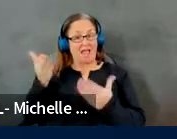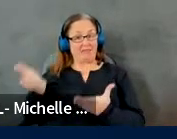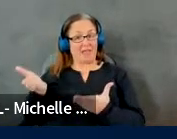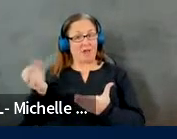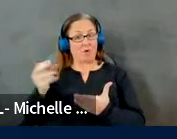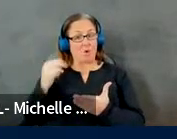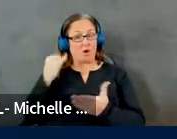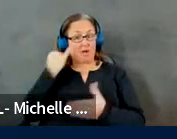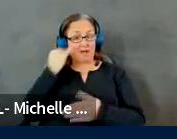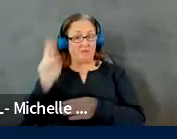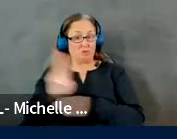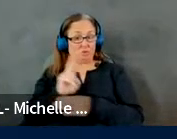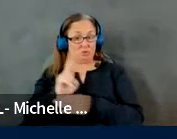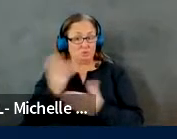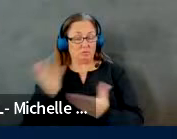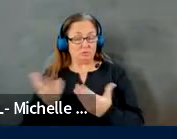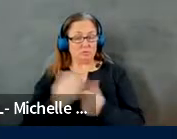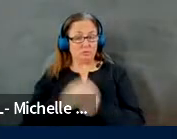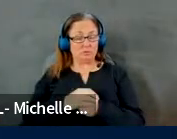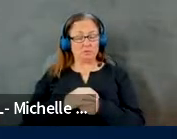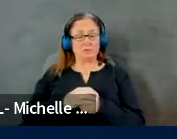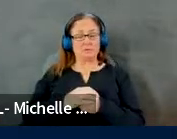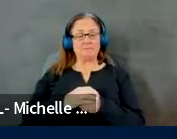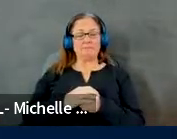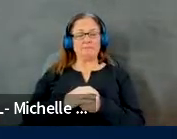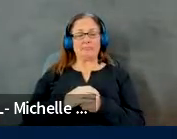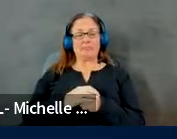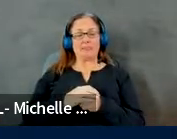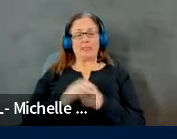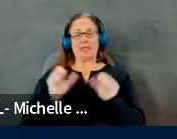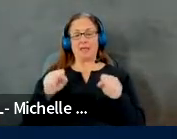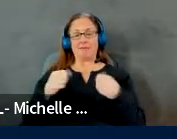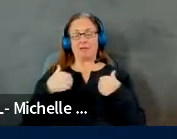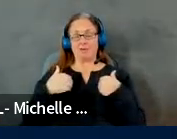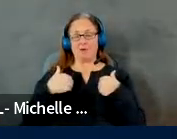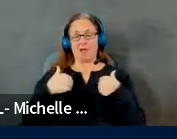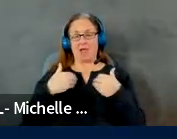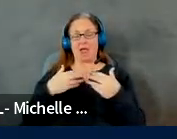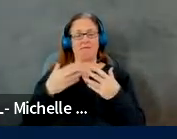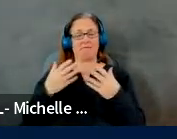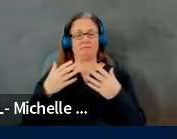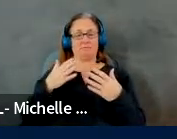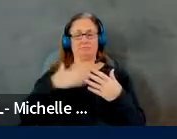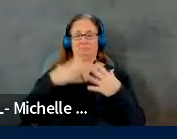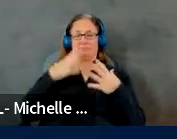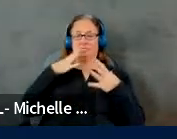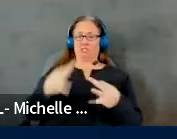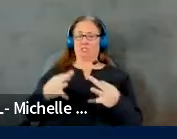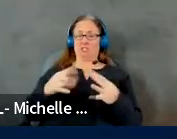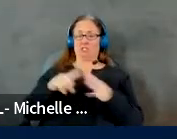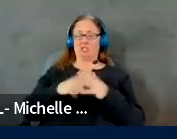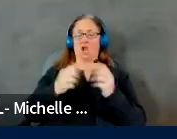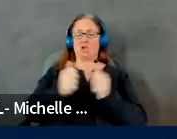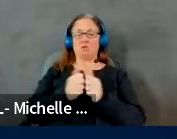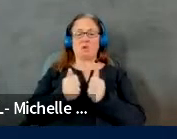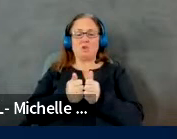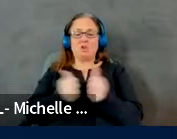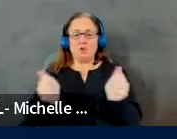utilized. So being able to have that autonomy of choice starts with the disclosure of use.